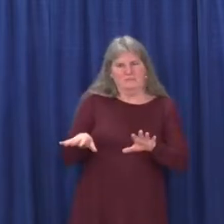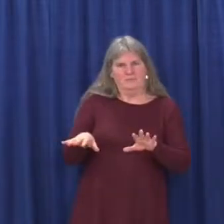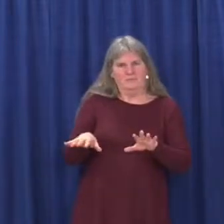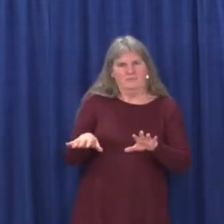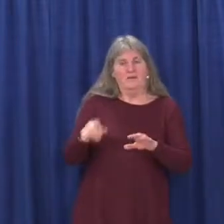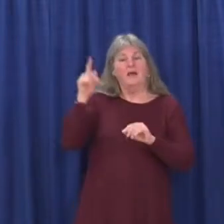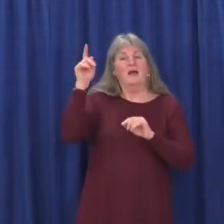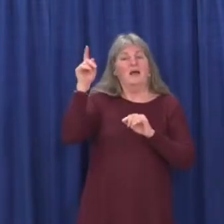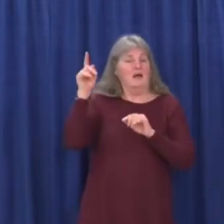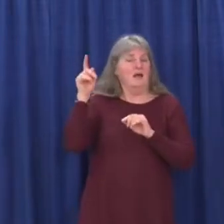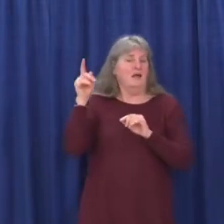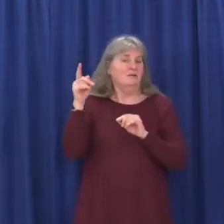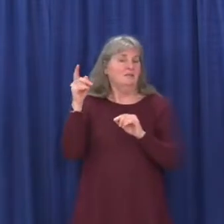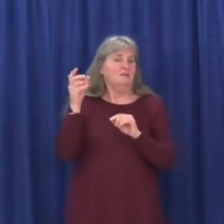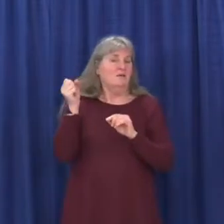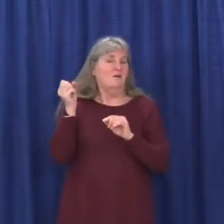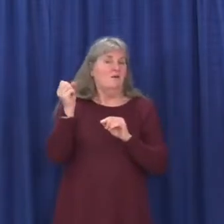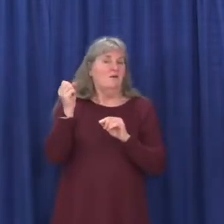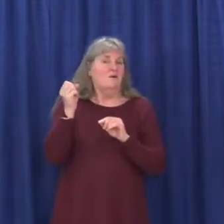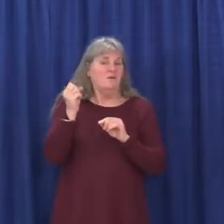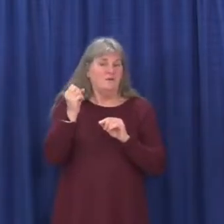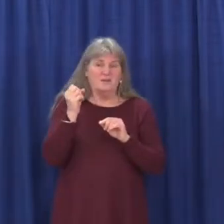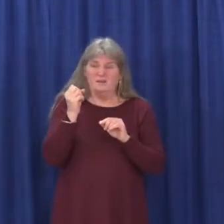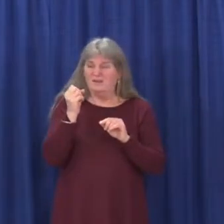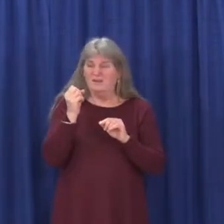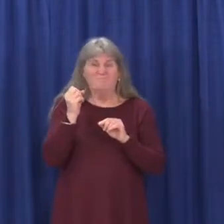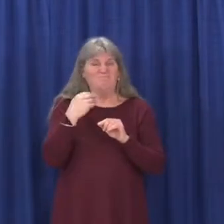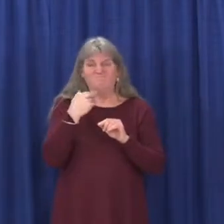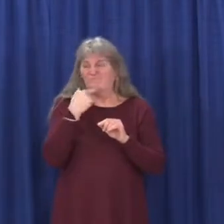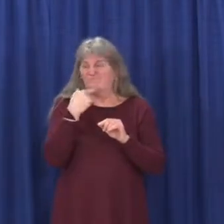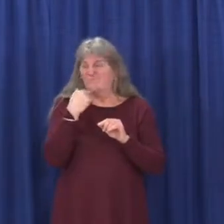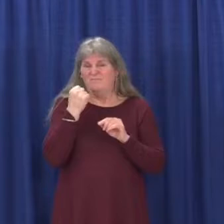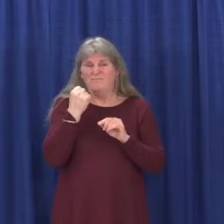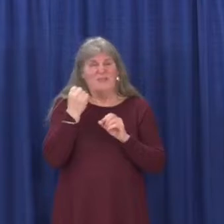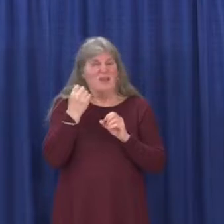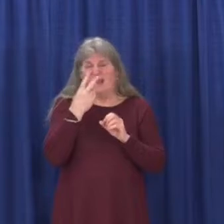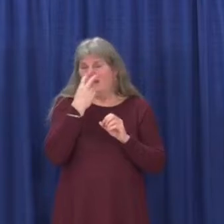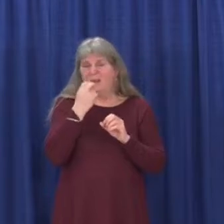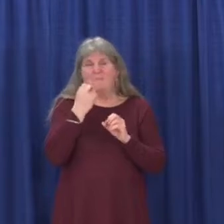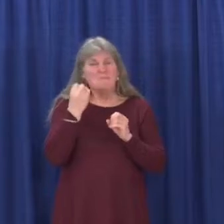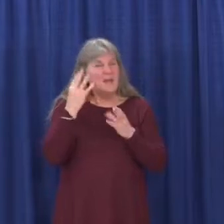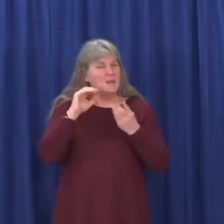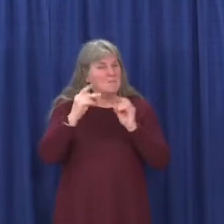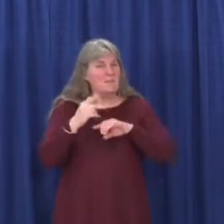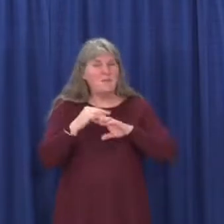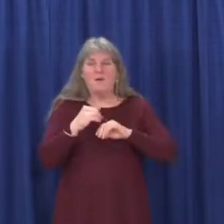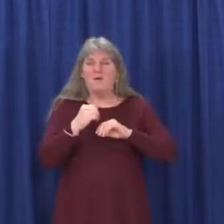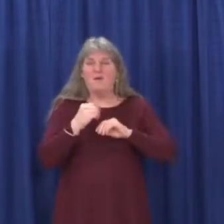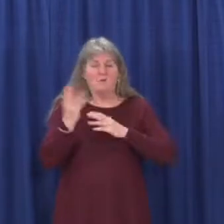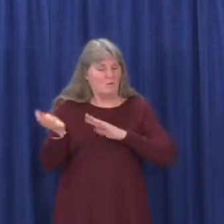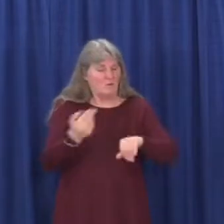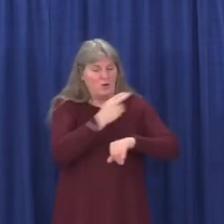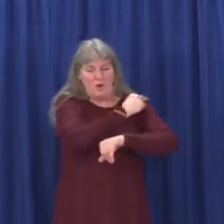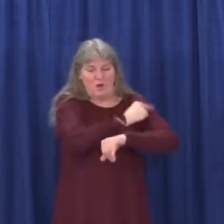I'd be surprised to see many people at all in hospital, except those who are extremely old, and have multiple comorbidities,